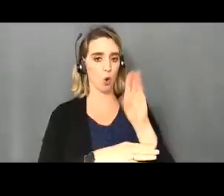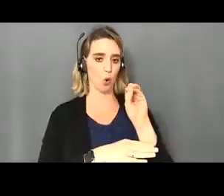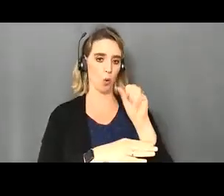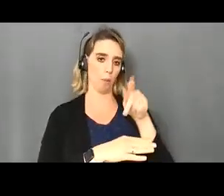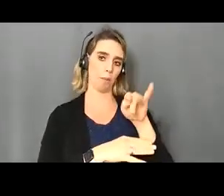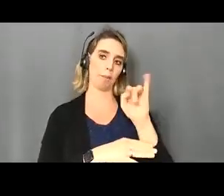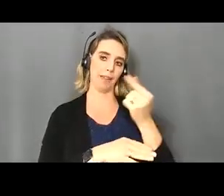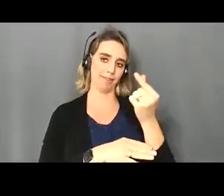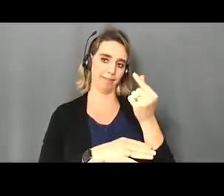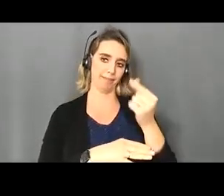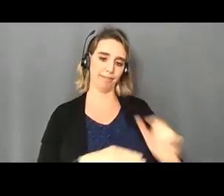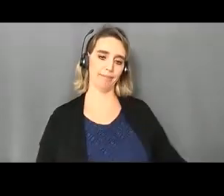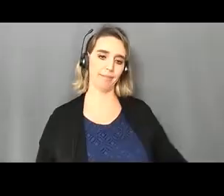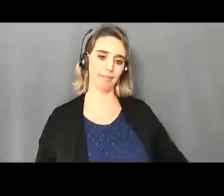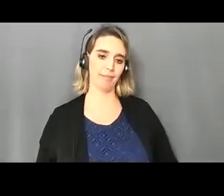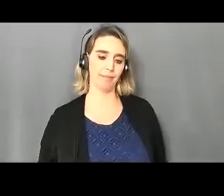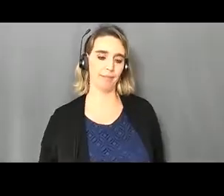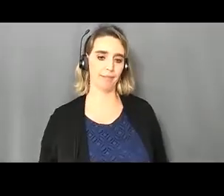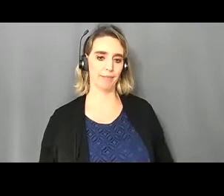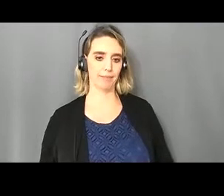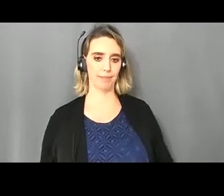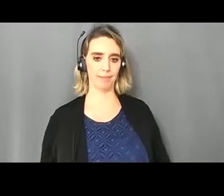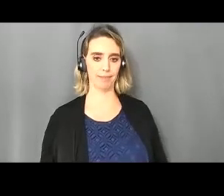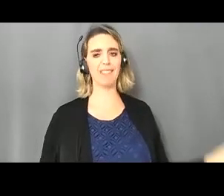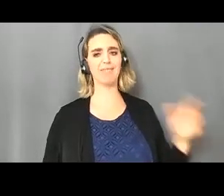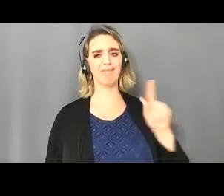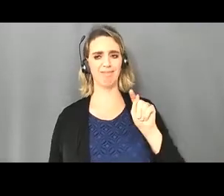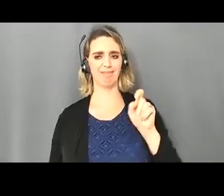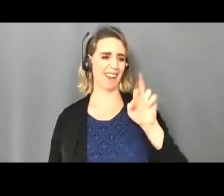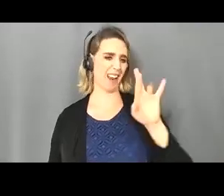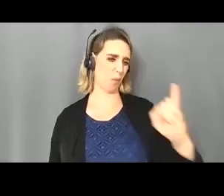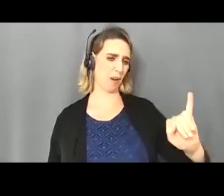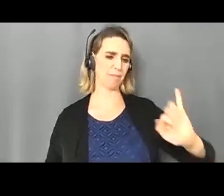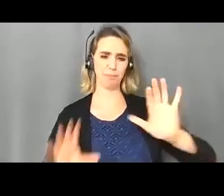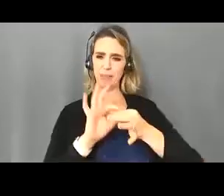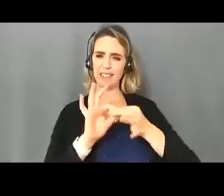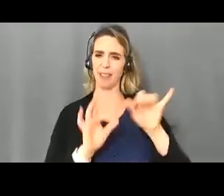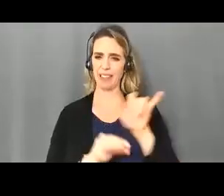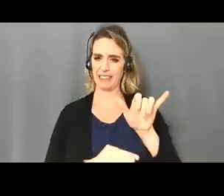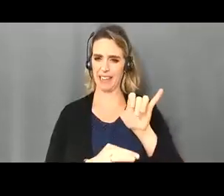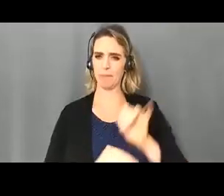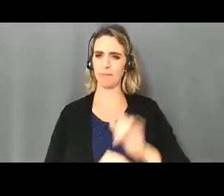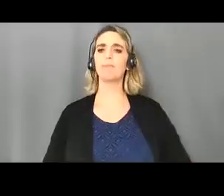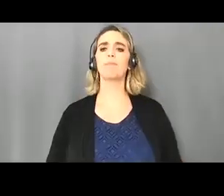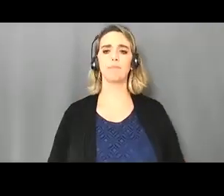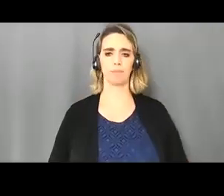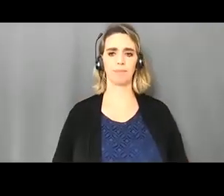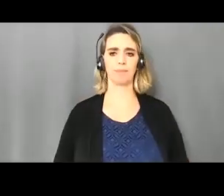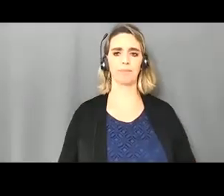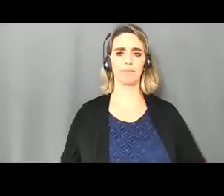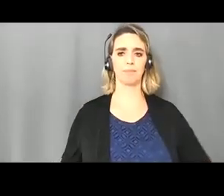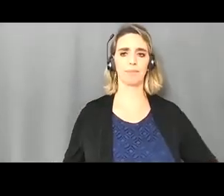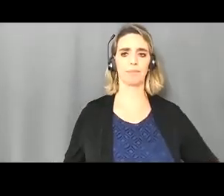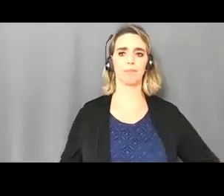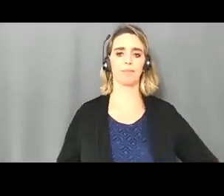And this includes a lot of what Teri was talking about. So we absolutely address issues with the particular patient